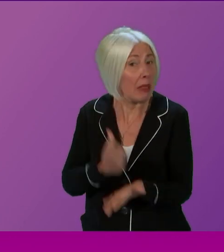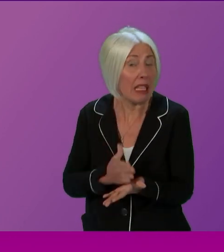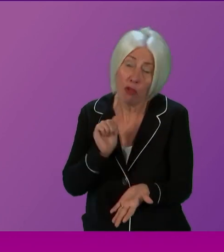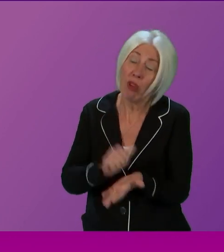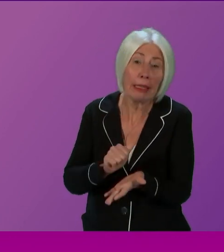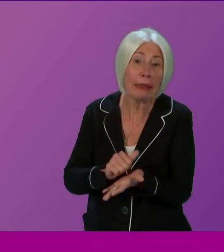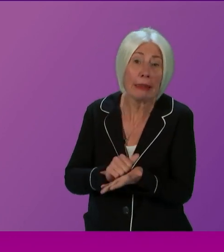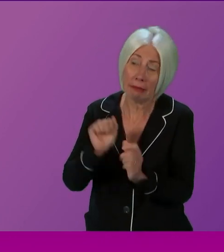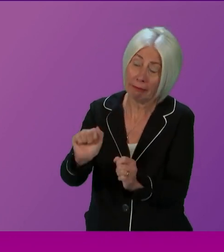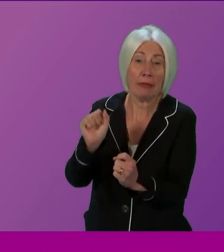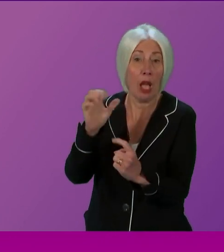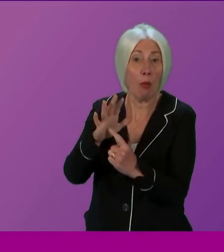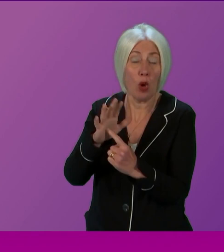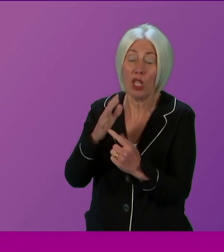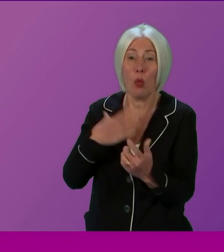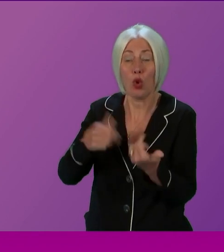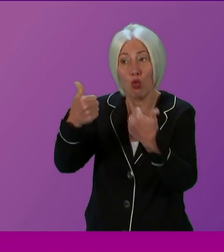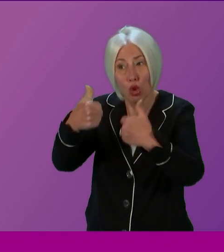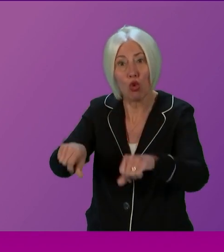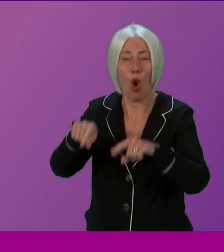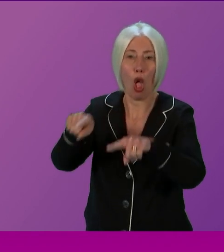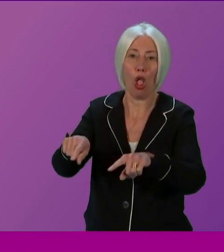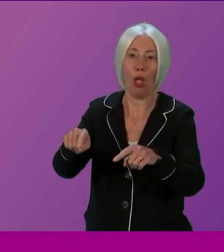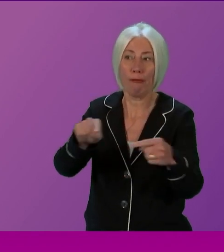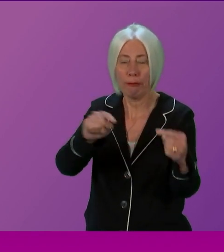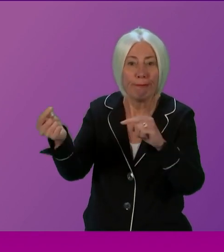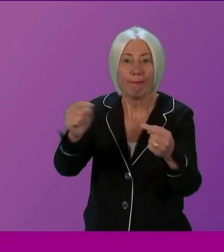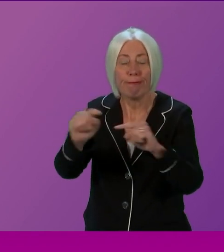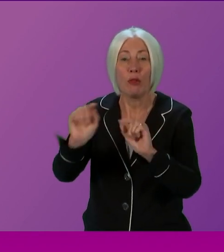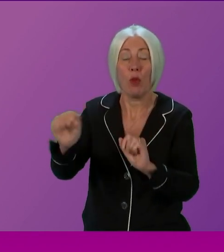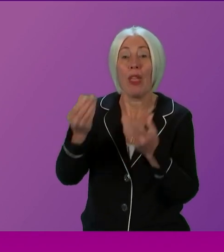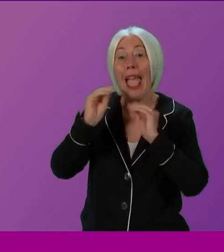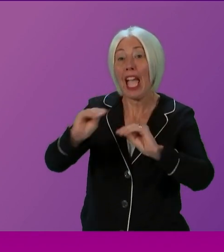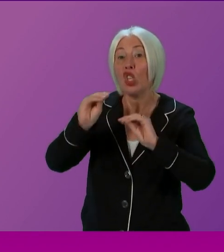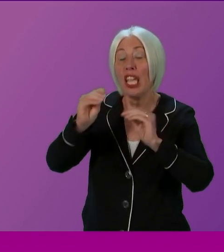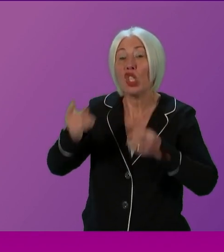given the importance of resolving the dispute, which the education secretary has worked very hard